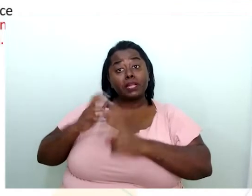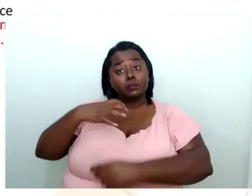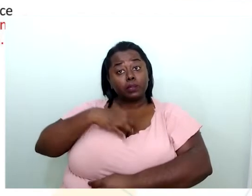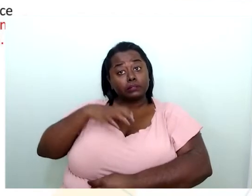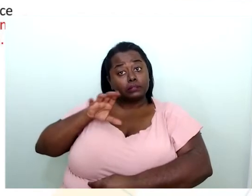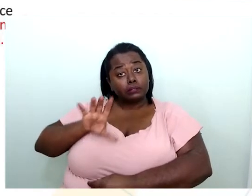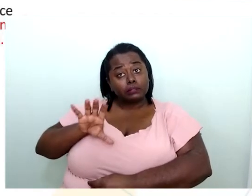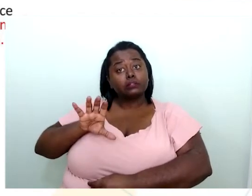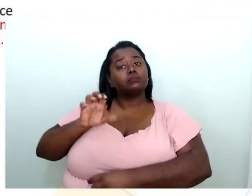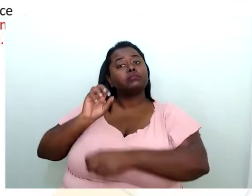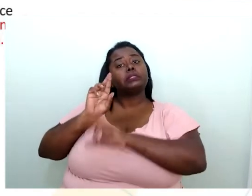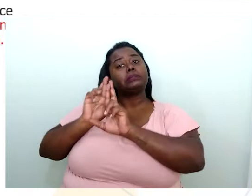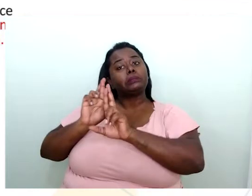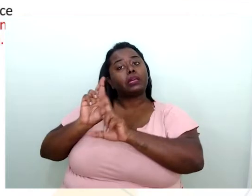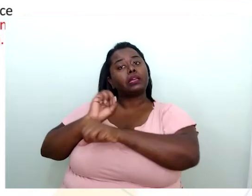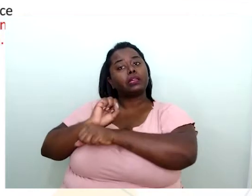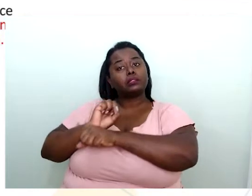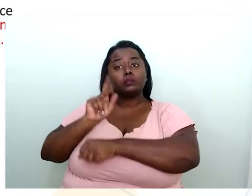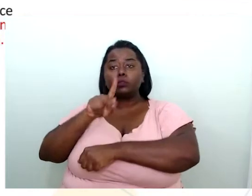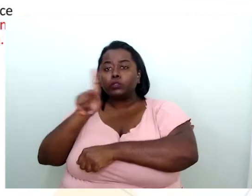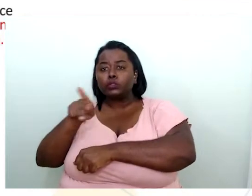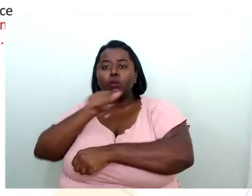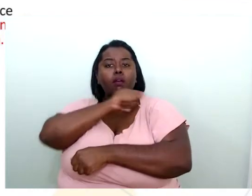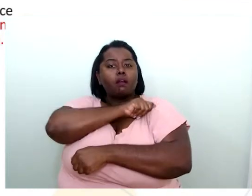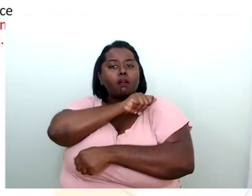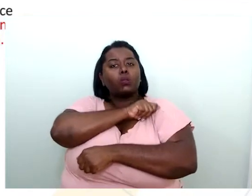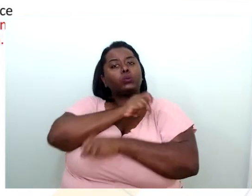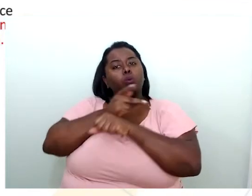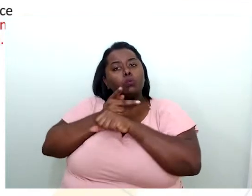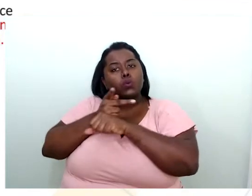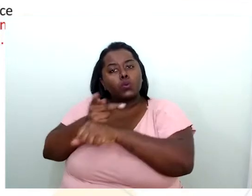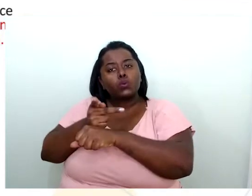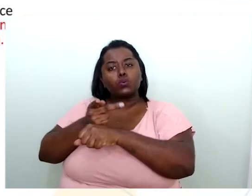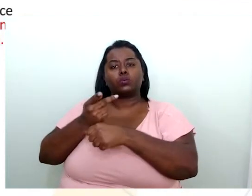students are expected to be hunting for, and adopting open educational